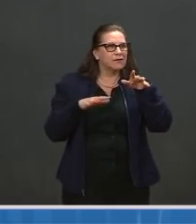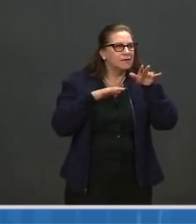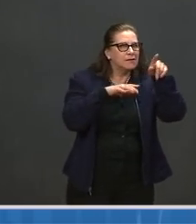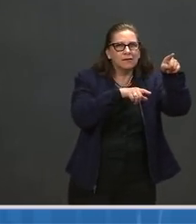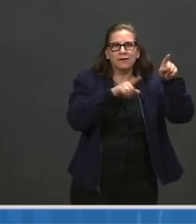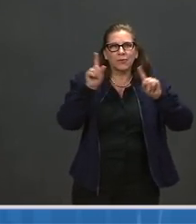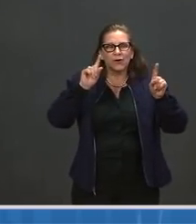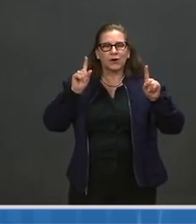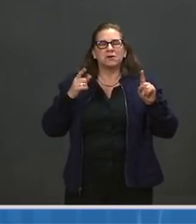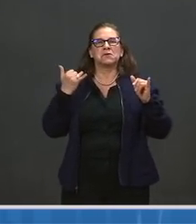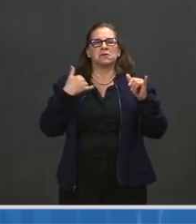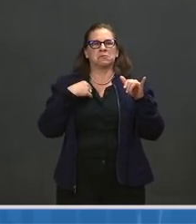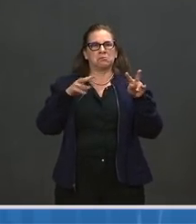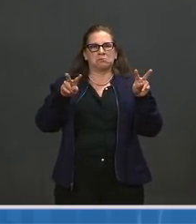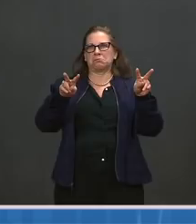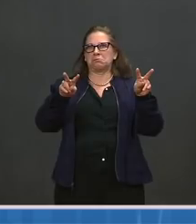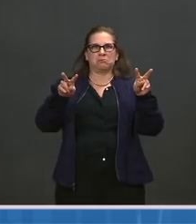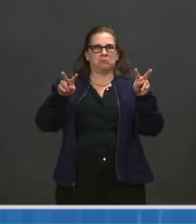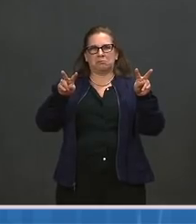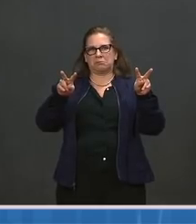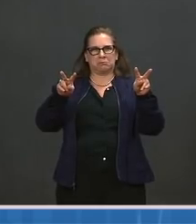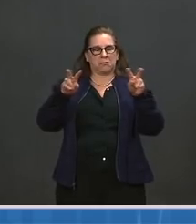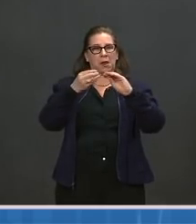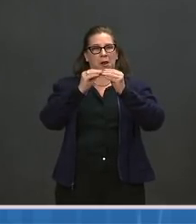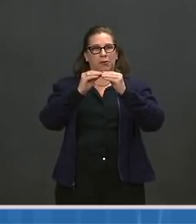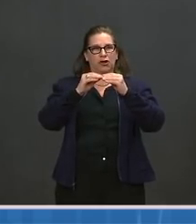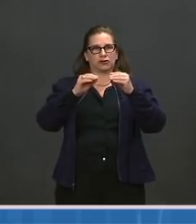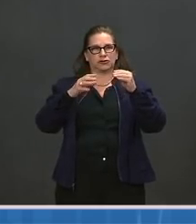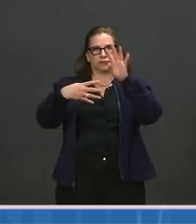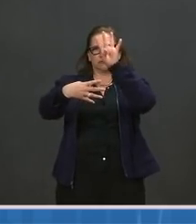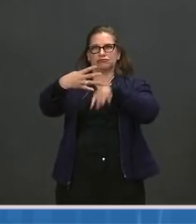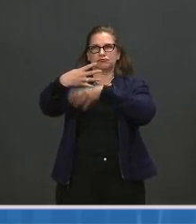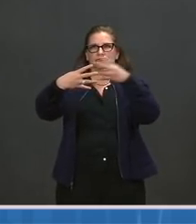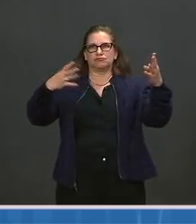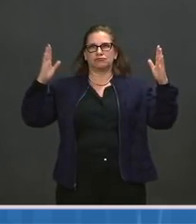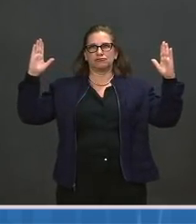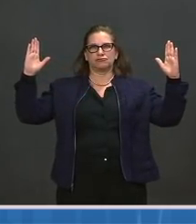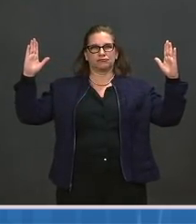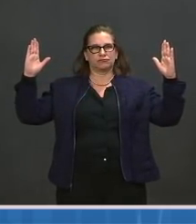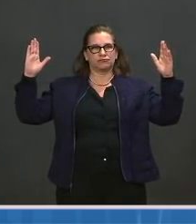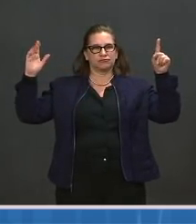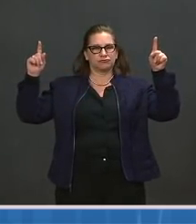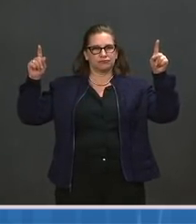of getting everybody vaccinated as quickly as we possibly can. Mr. Slavitt: Great. Thank you. Next question.